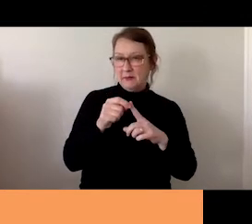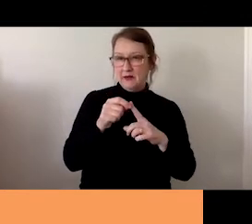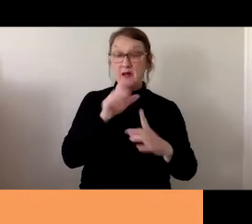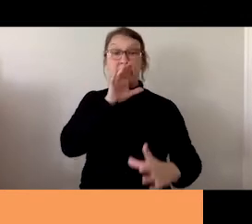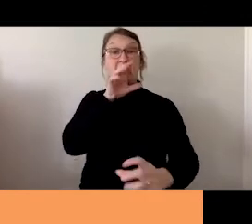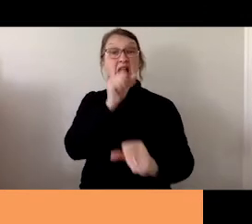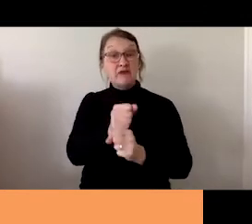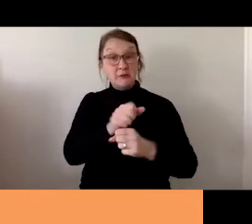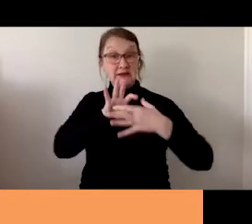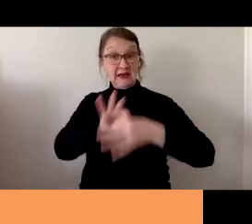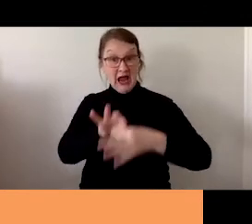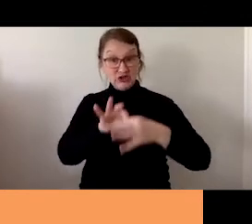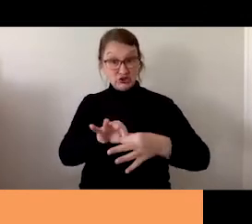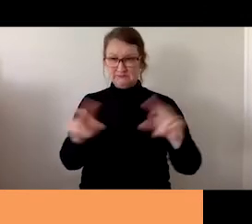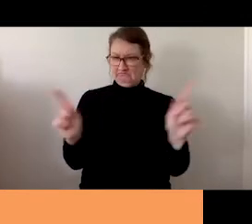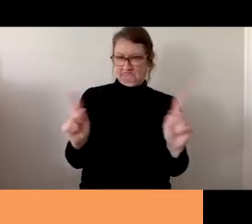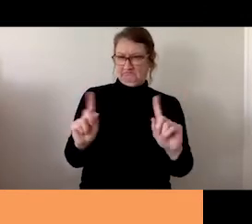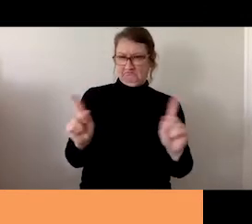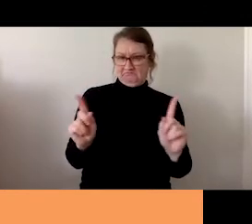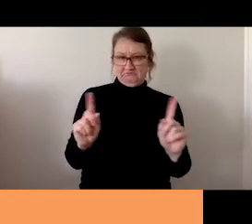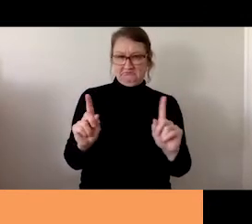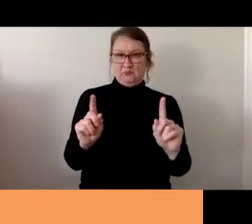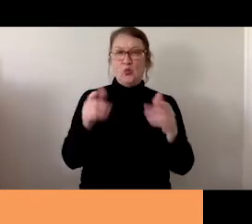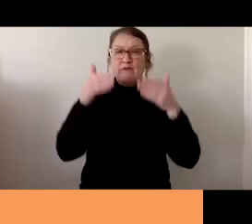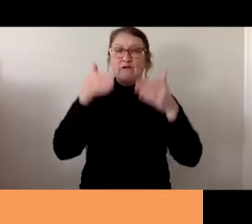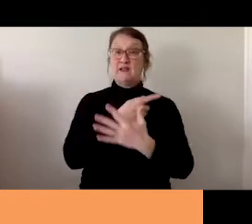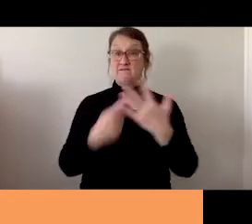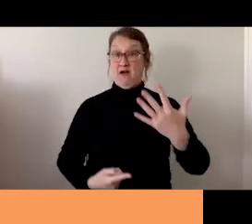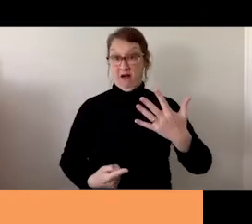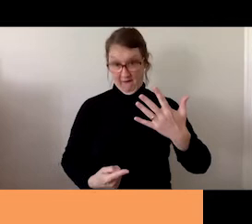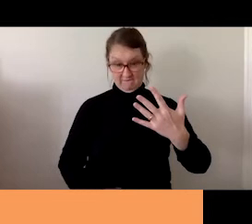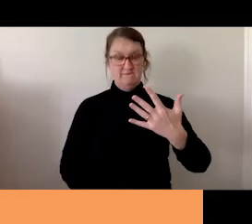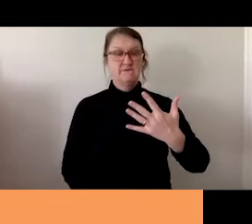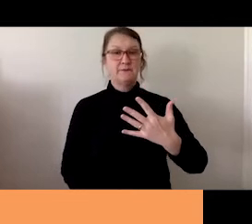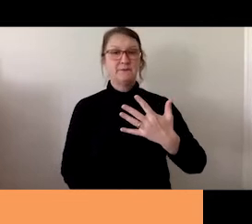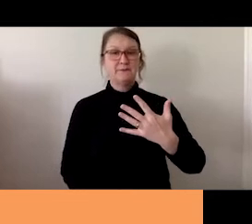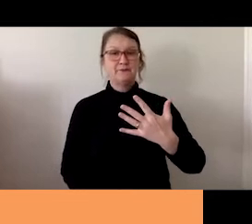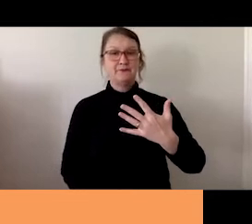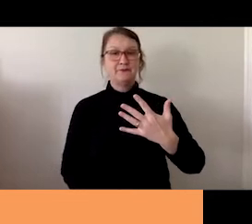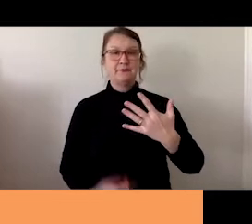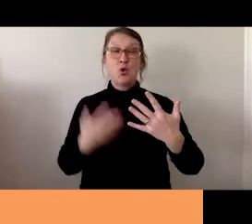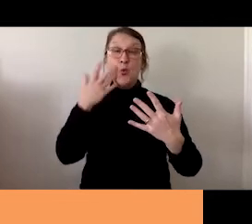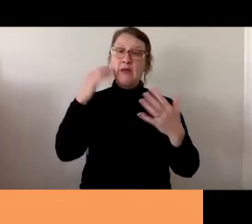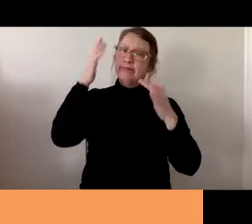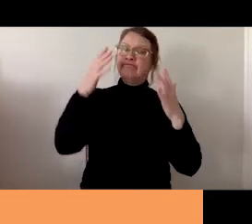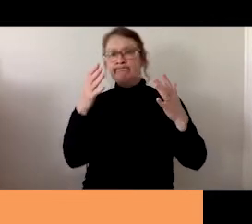With Government Engagement, let's focus on five key areas. When you think about engaging with government now,